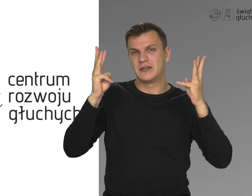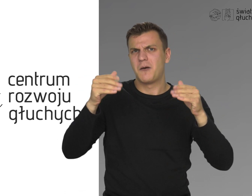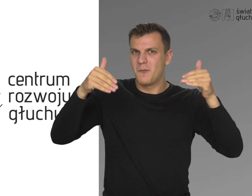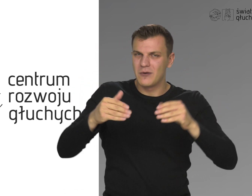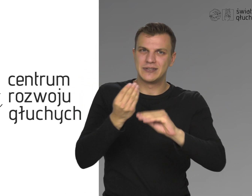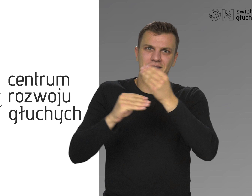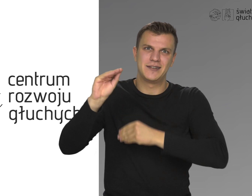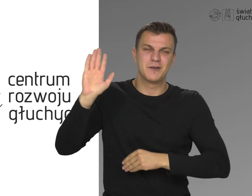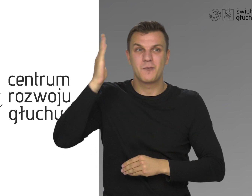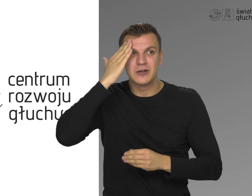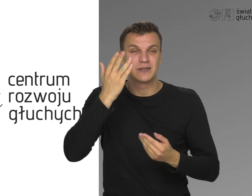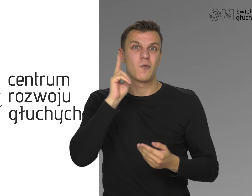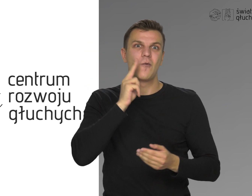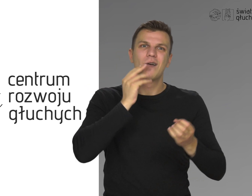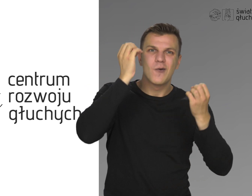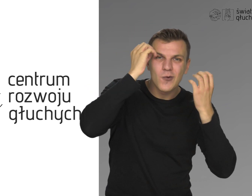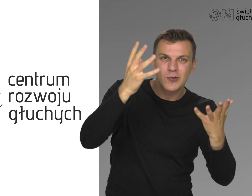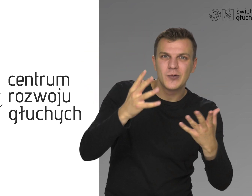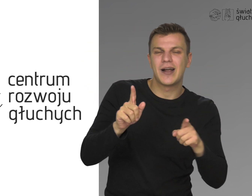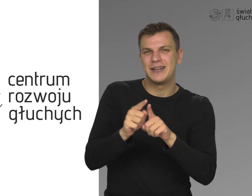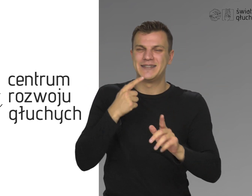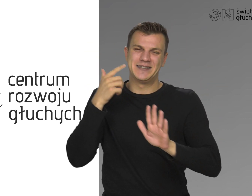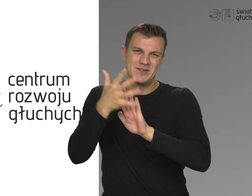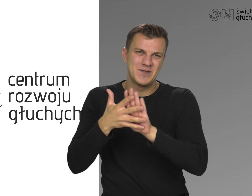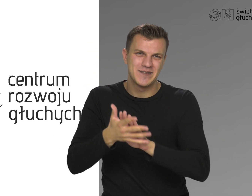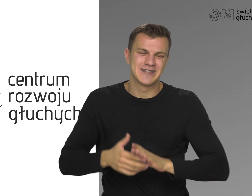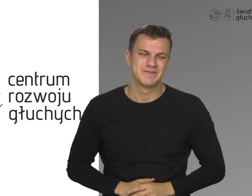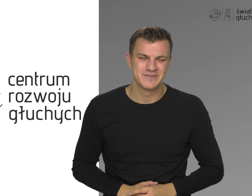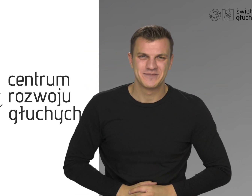helping you to better understand Deaf culture and sign language.